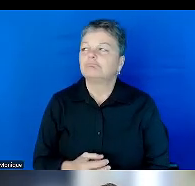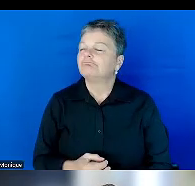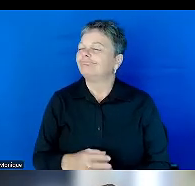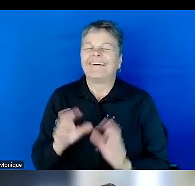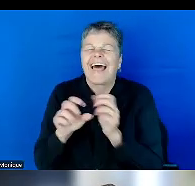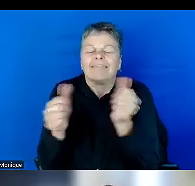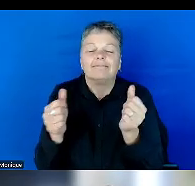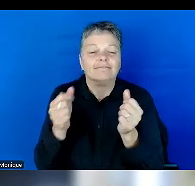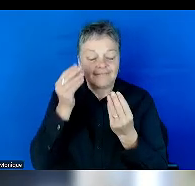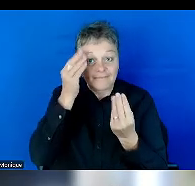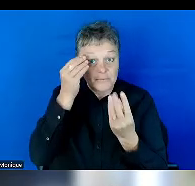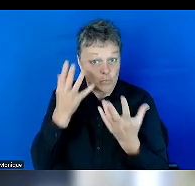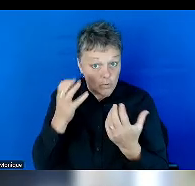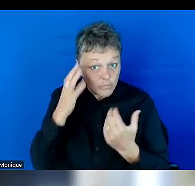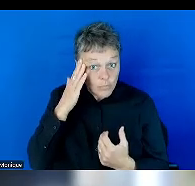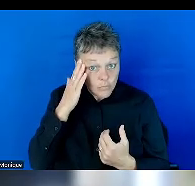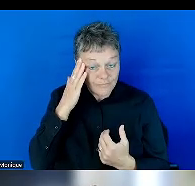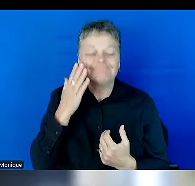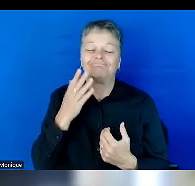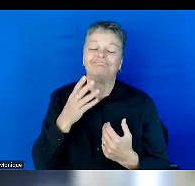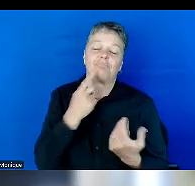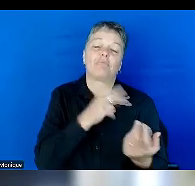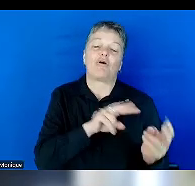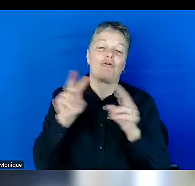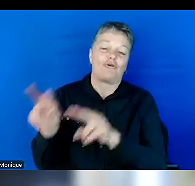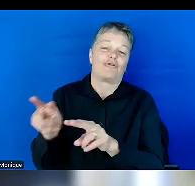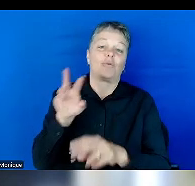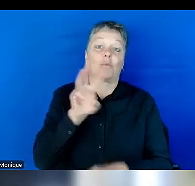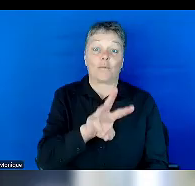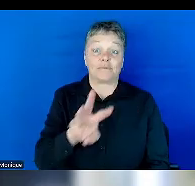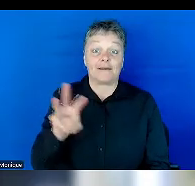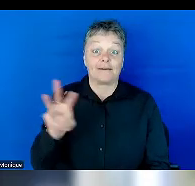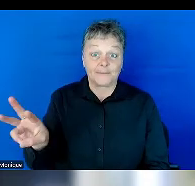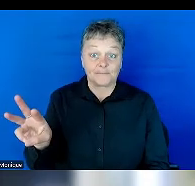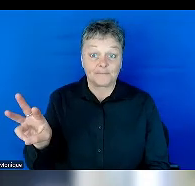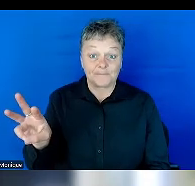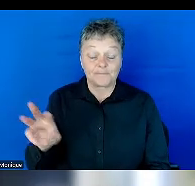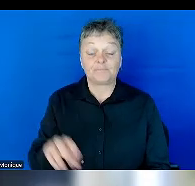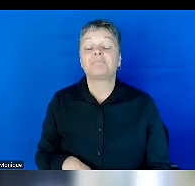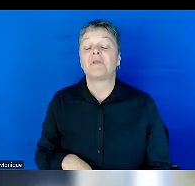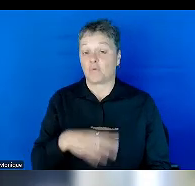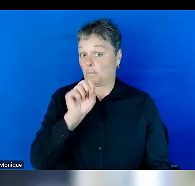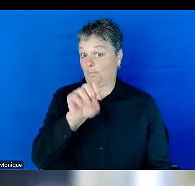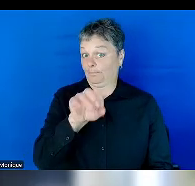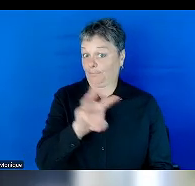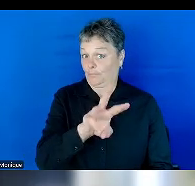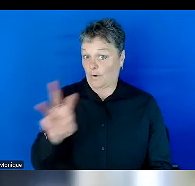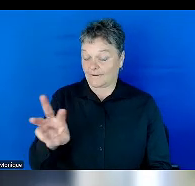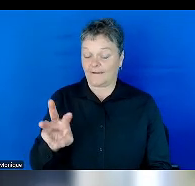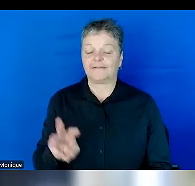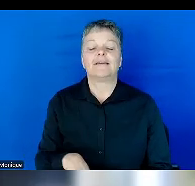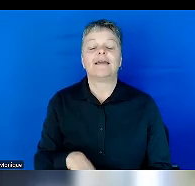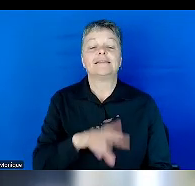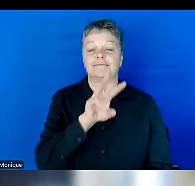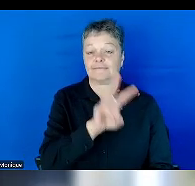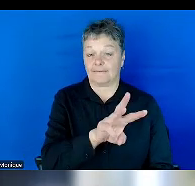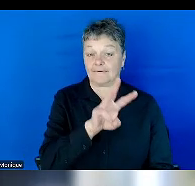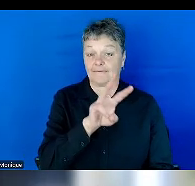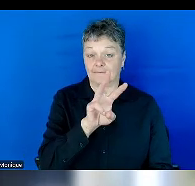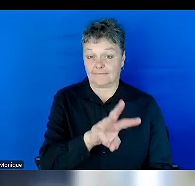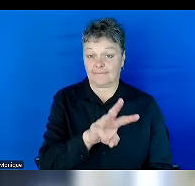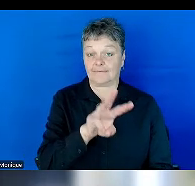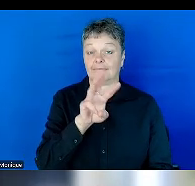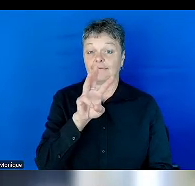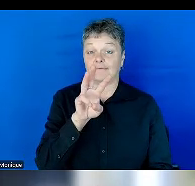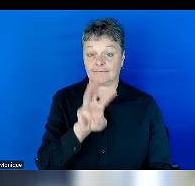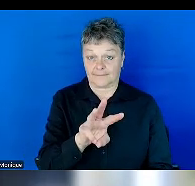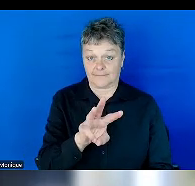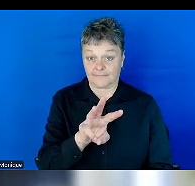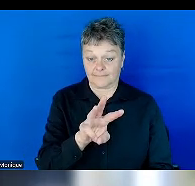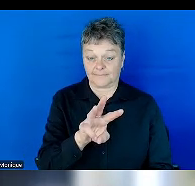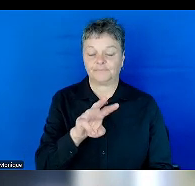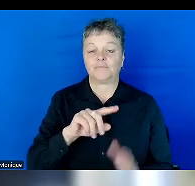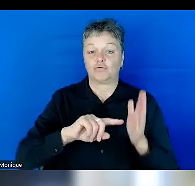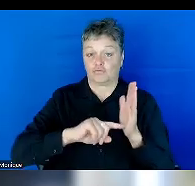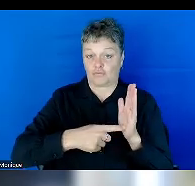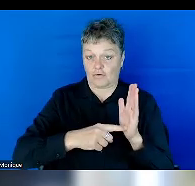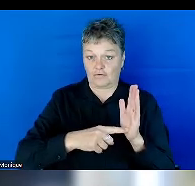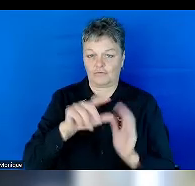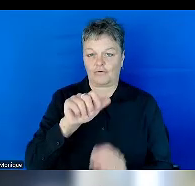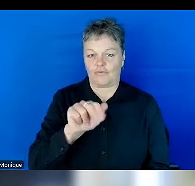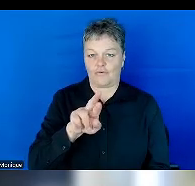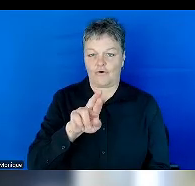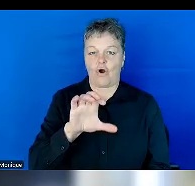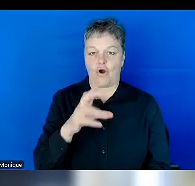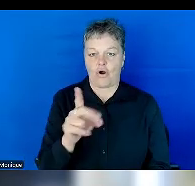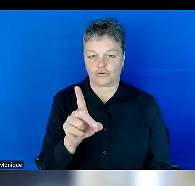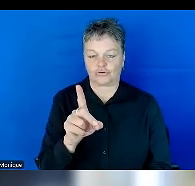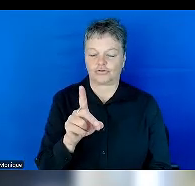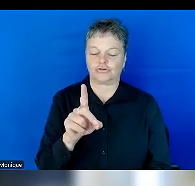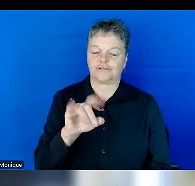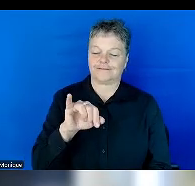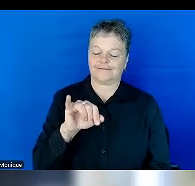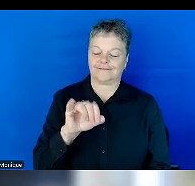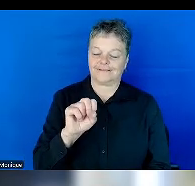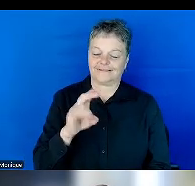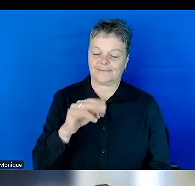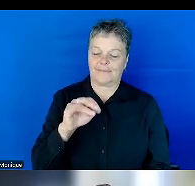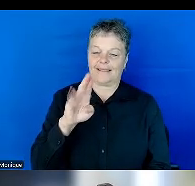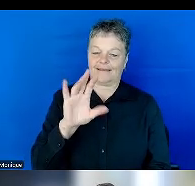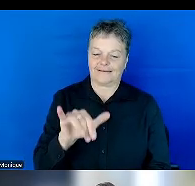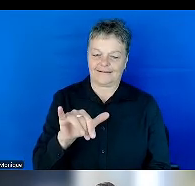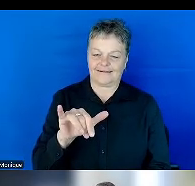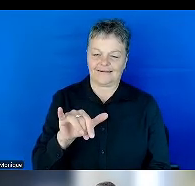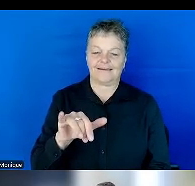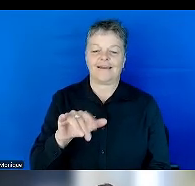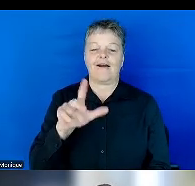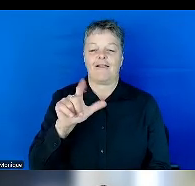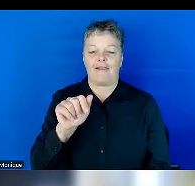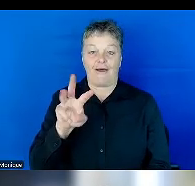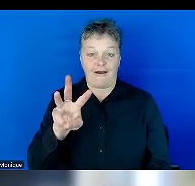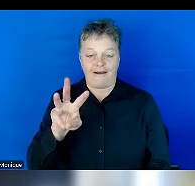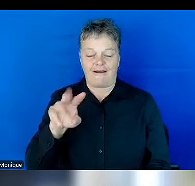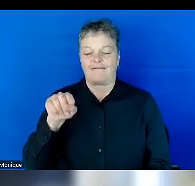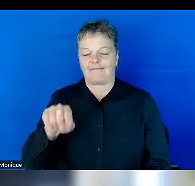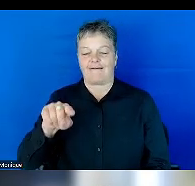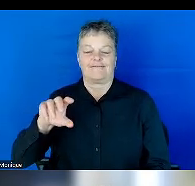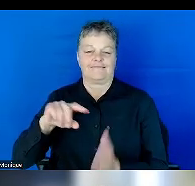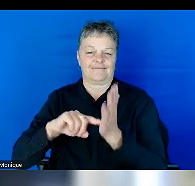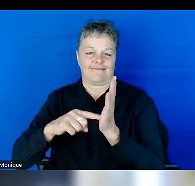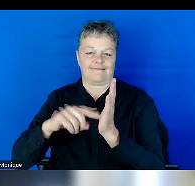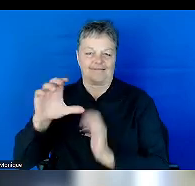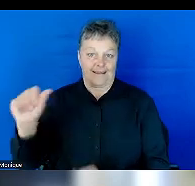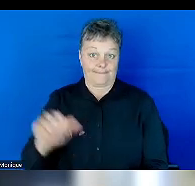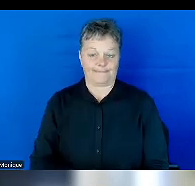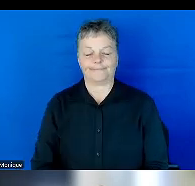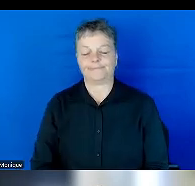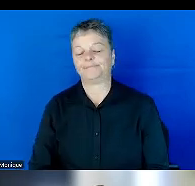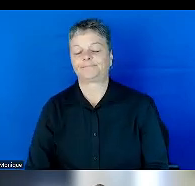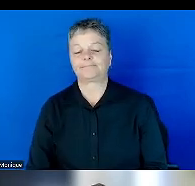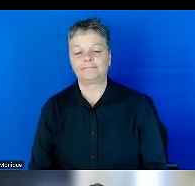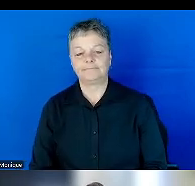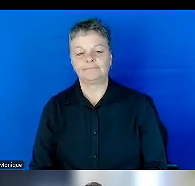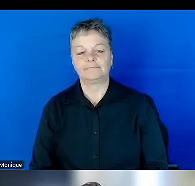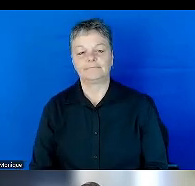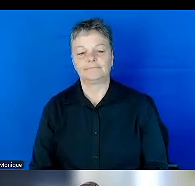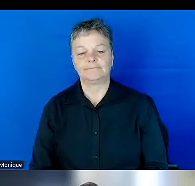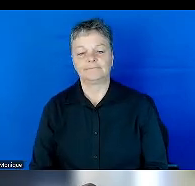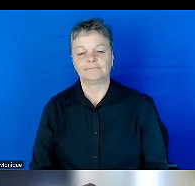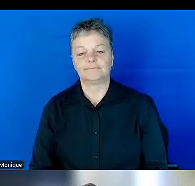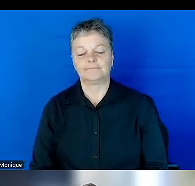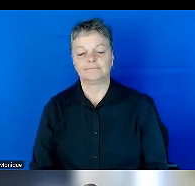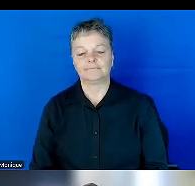to know about ARCH, you can visit our website. Um, our website is www.archdisabilitylaw.ca.